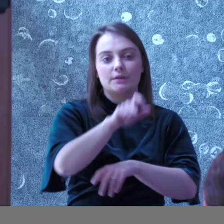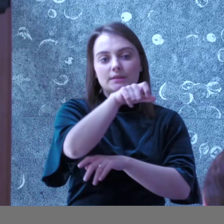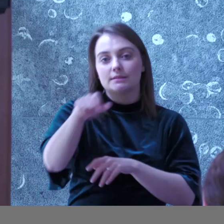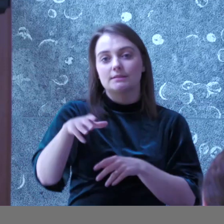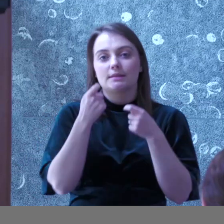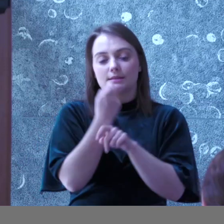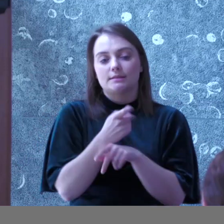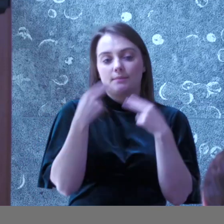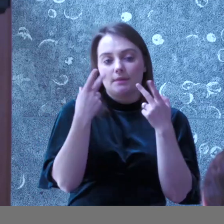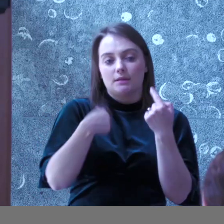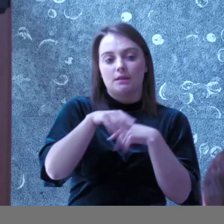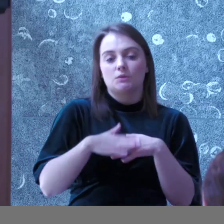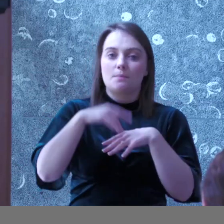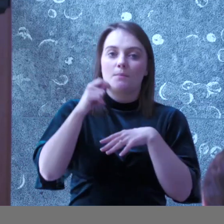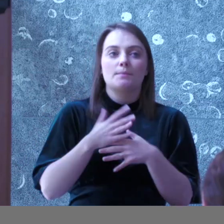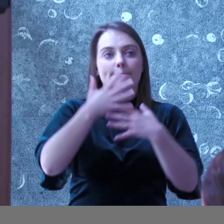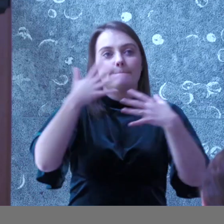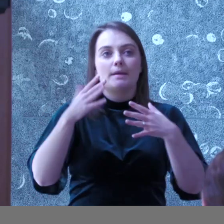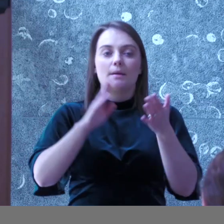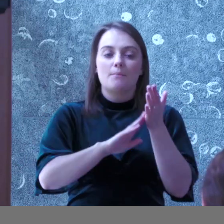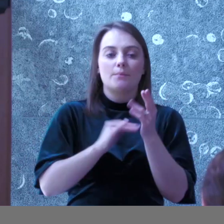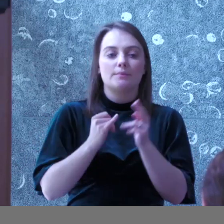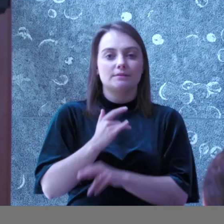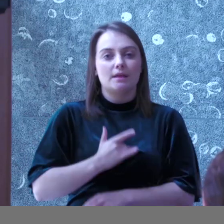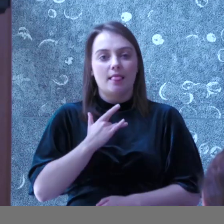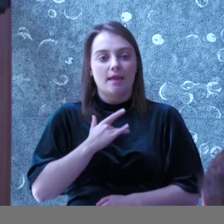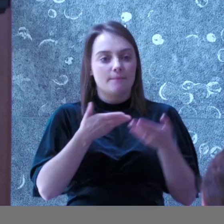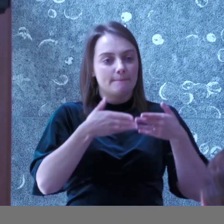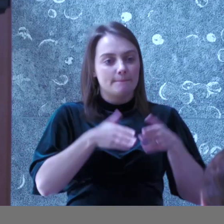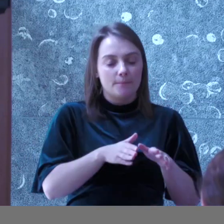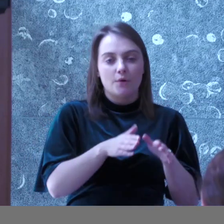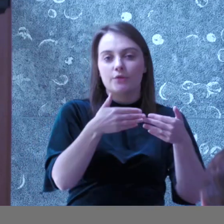the big moments in their life. When they have a baby, then we are getting married when they